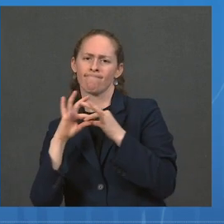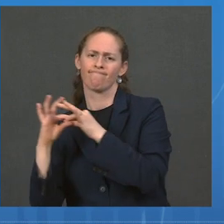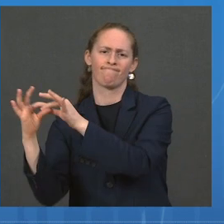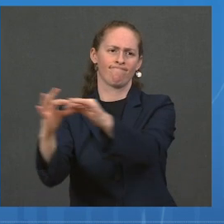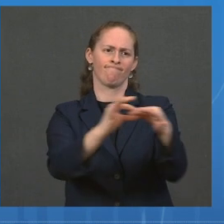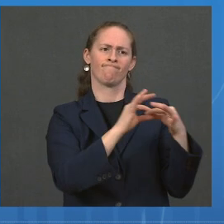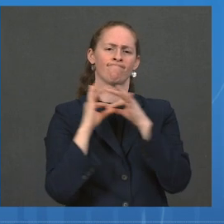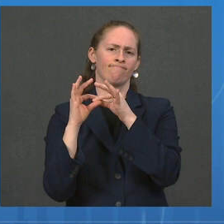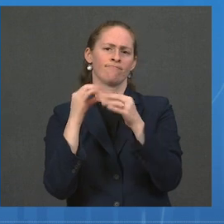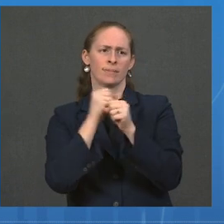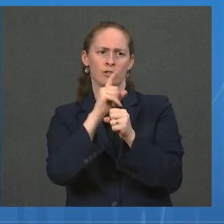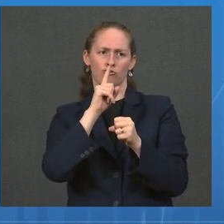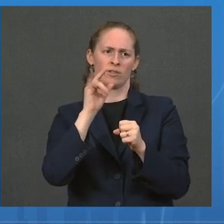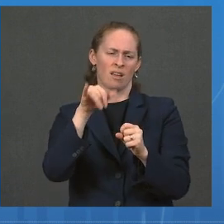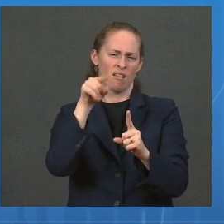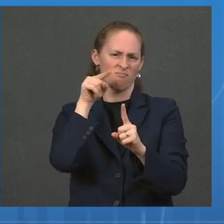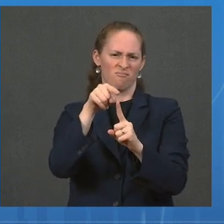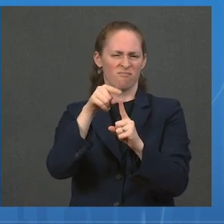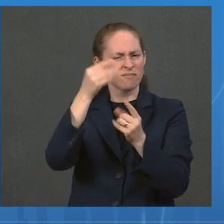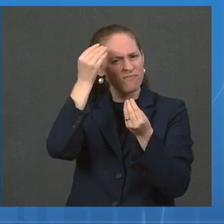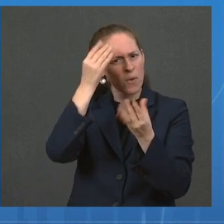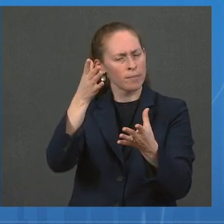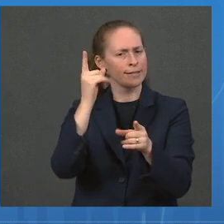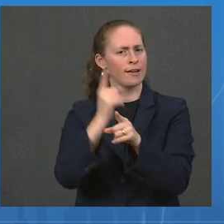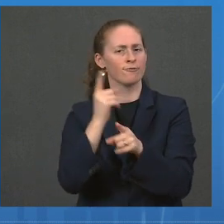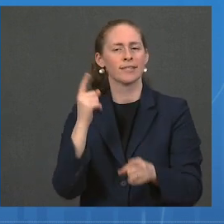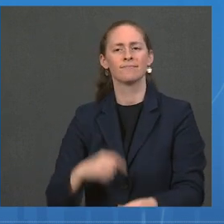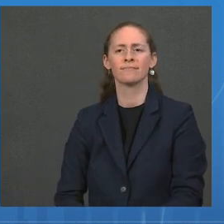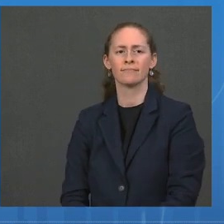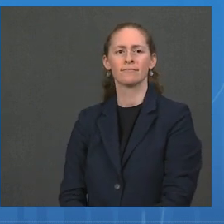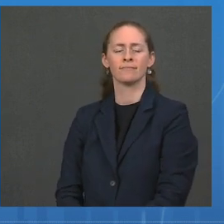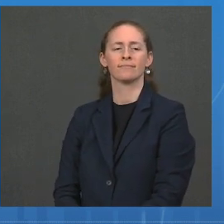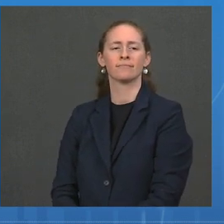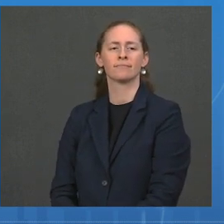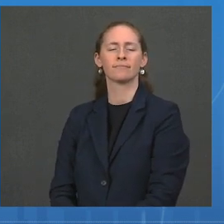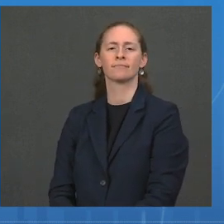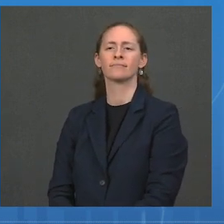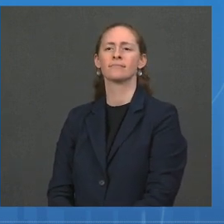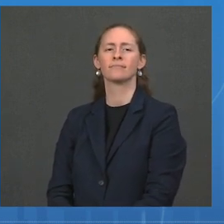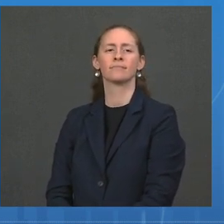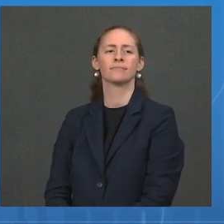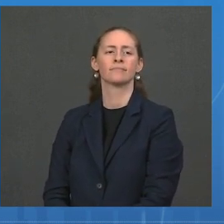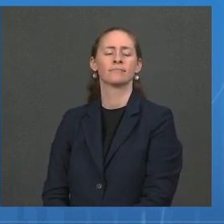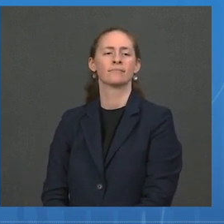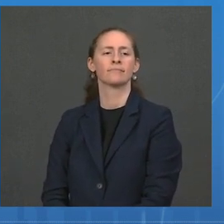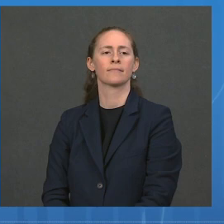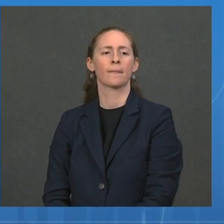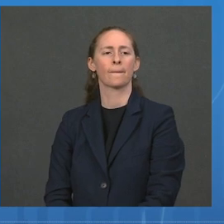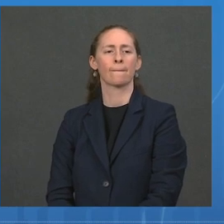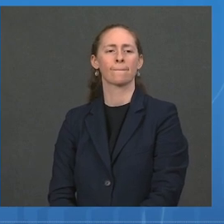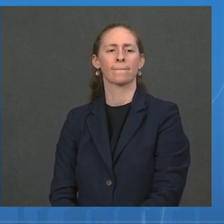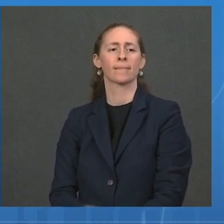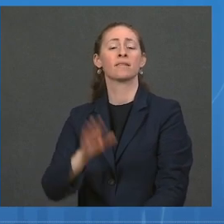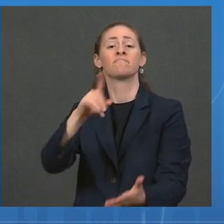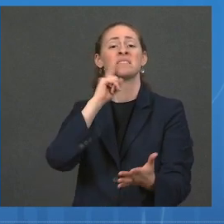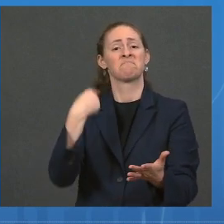Mr. Zients: Dr. Walensky, on the weather. Dr. Walensky: Right, great. Thank you. First, we're really encouraged as we watch the COVID-19 cases